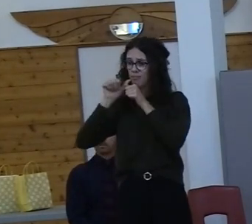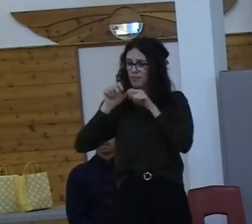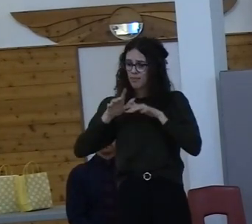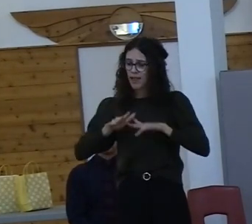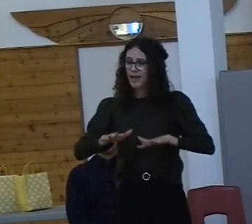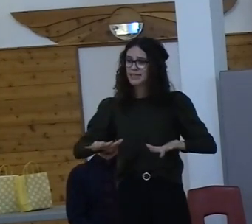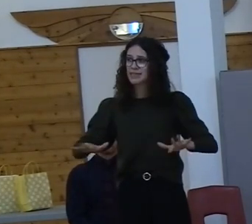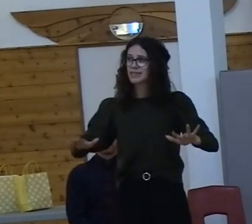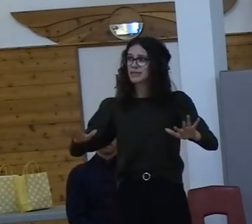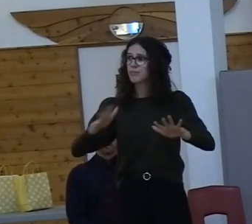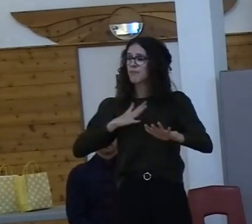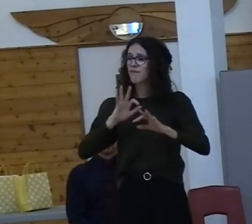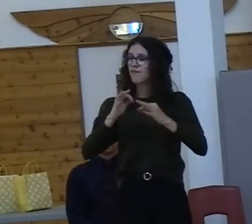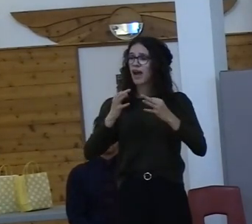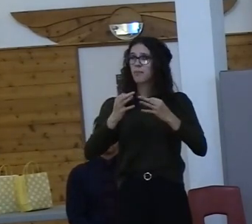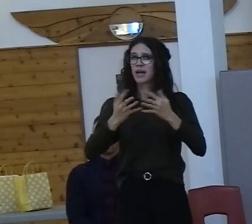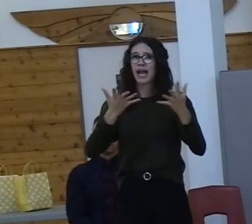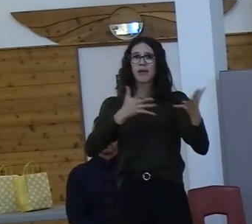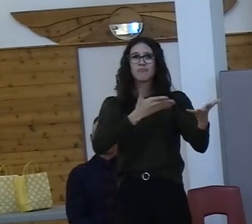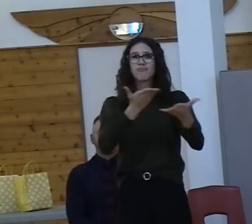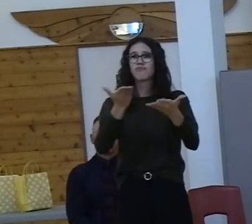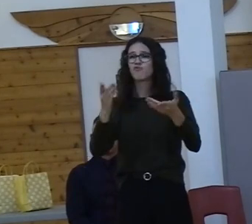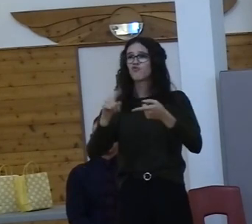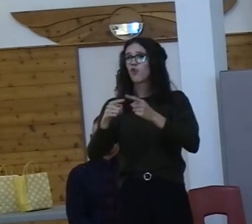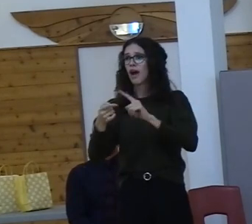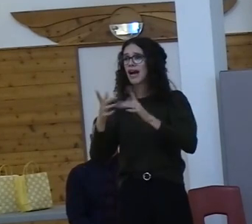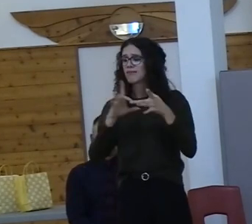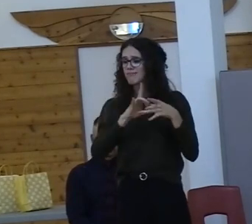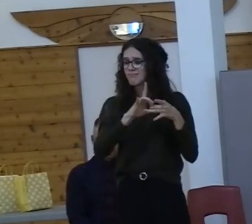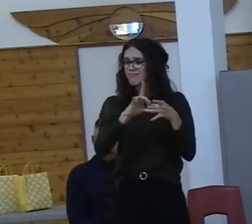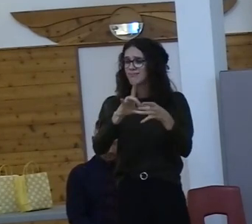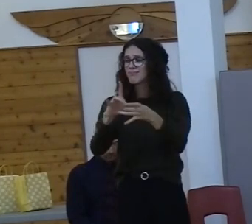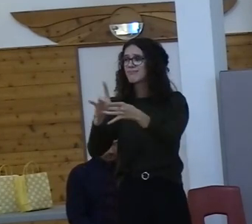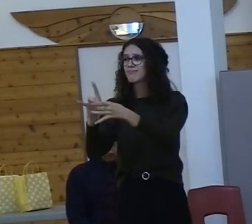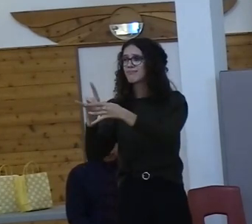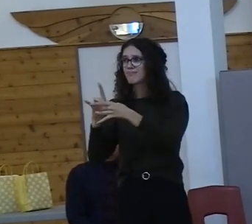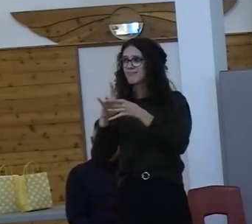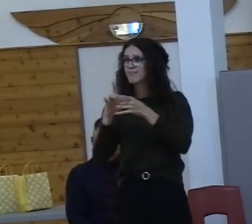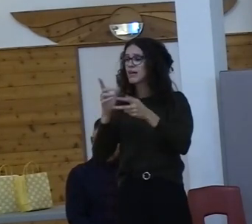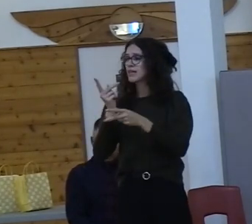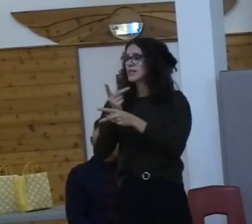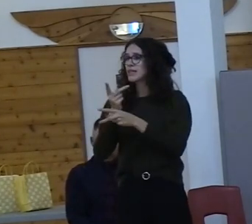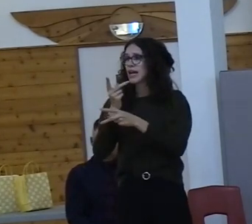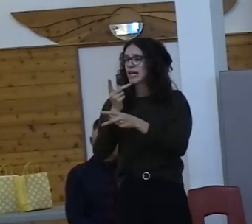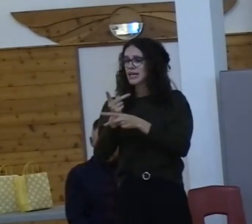I ask you to take care of them, the ones that are in the camps.